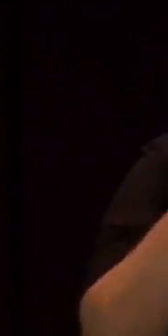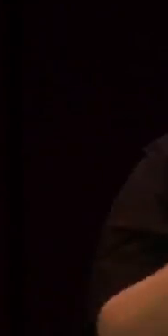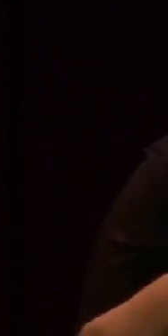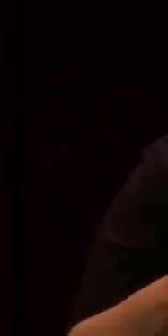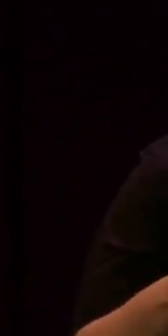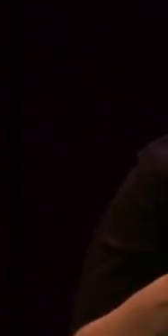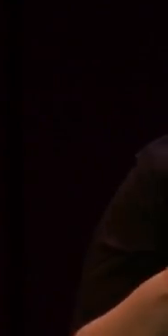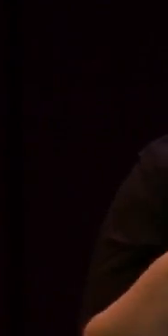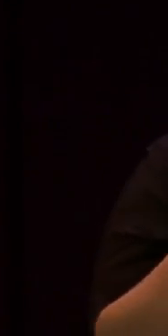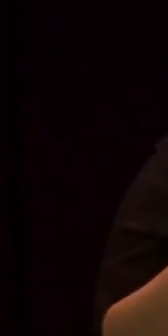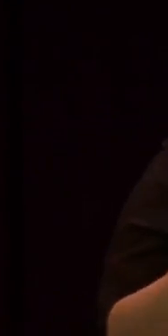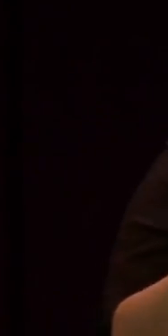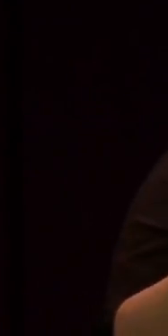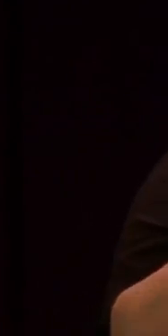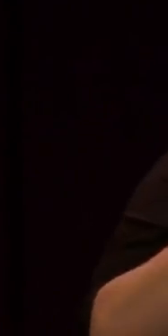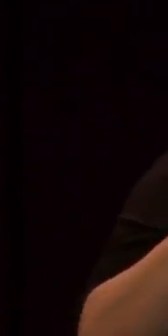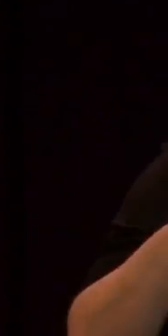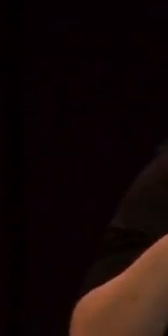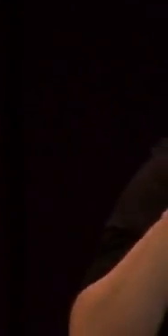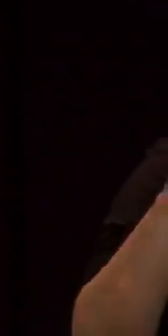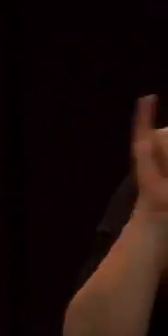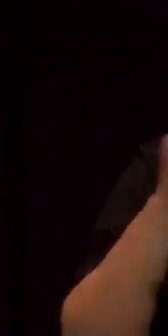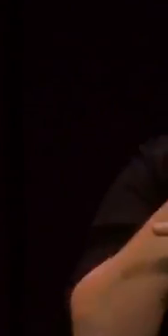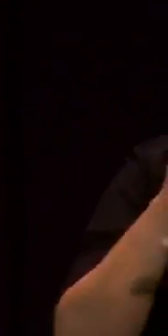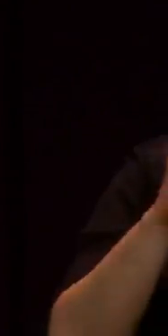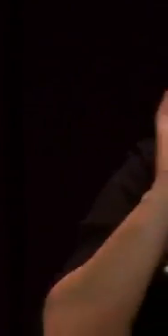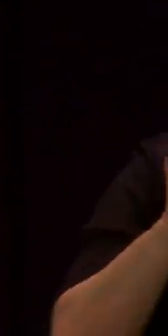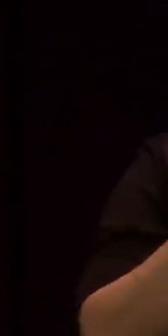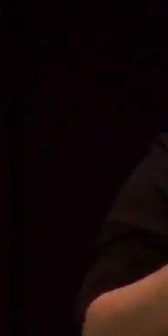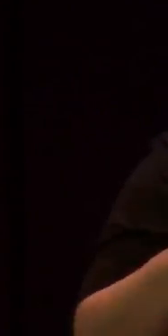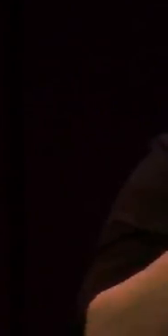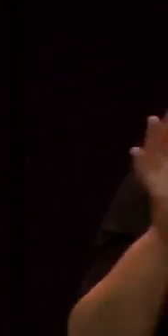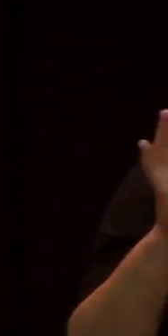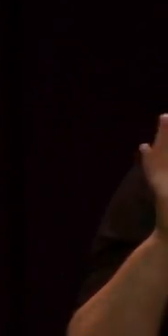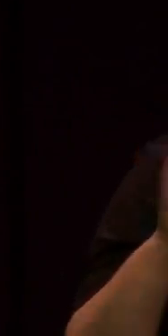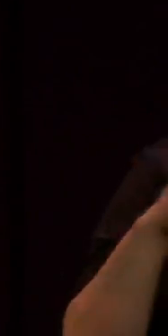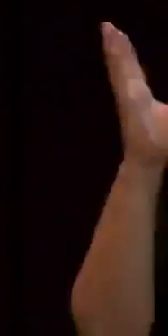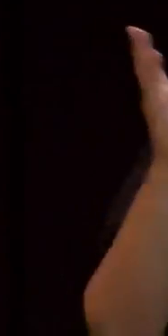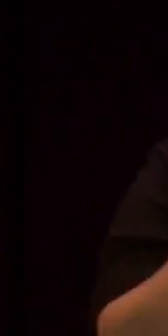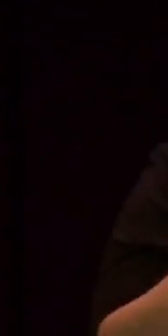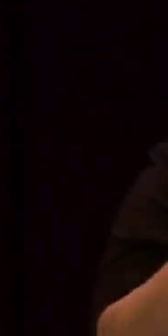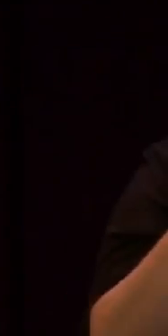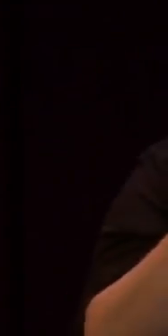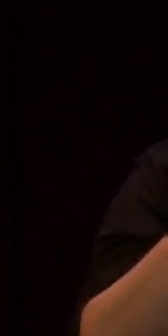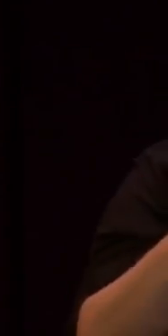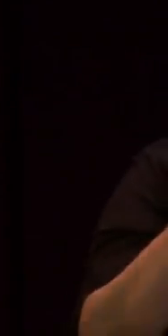THIS IS WHERE IT GOES BACK TO WHAT THE MAYOR HAS PUT OUT THERE. THIS PLAN OF HAVING A CONVENTION, HAVING A